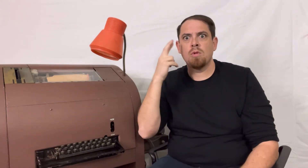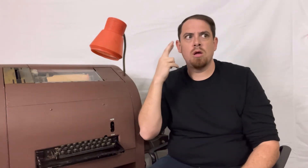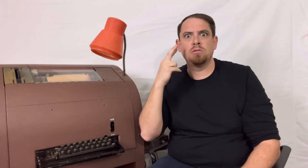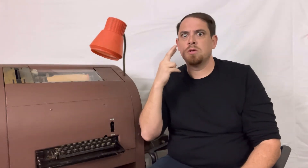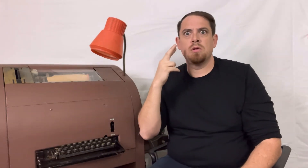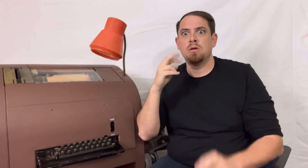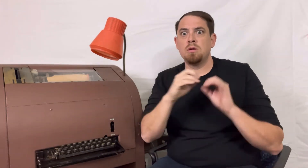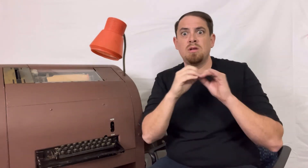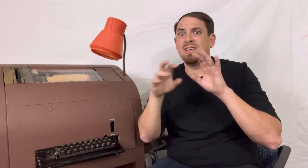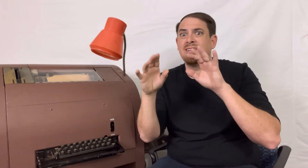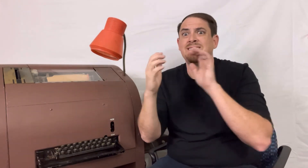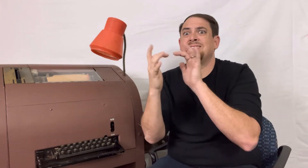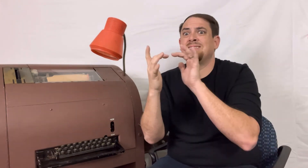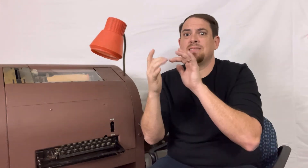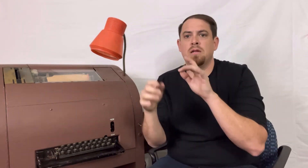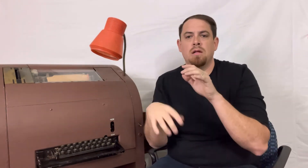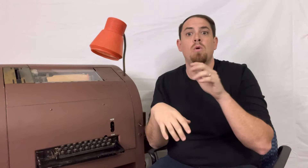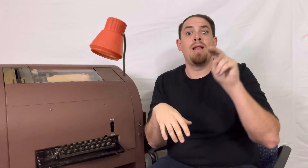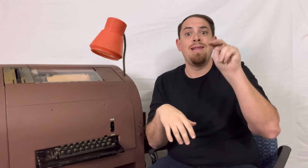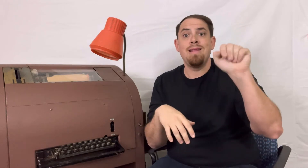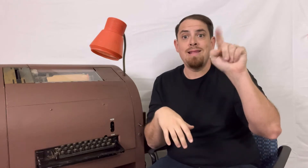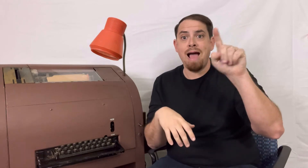the potential of using those machine. They contacted National Association of the Deaf